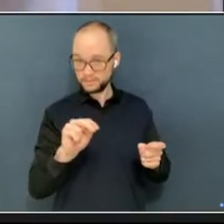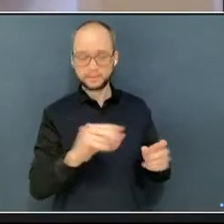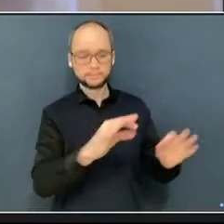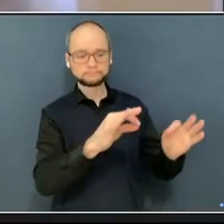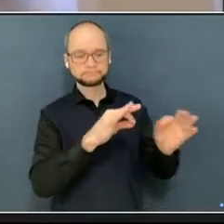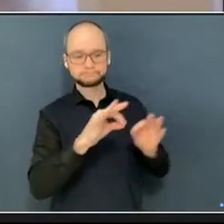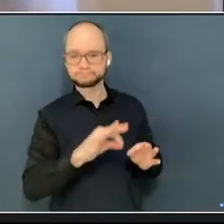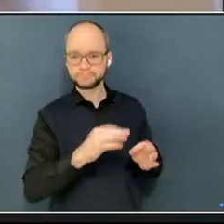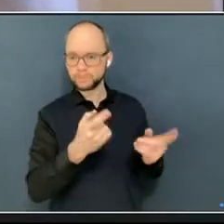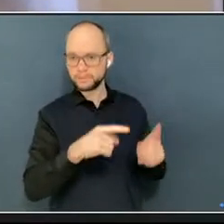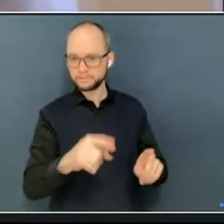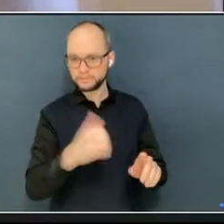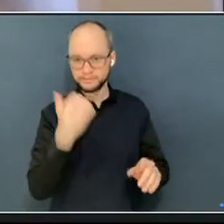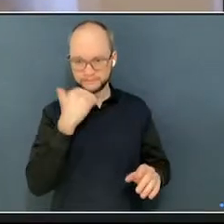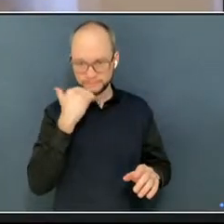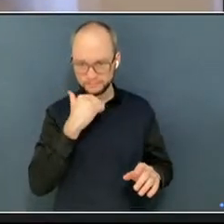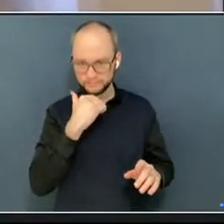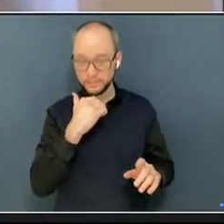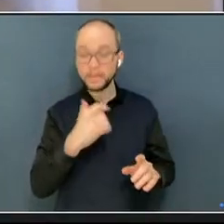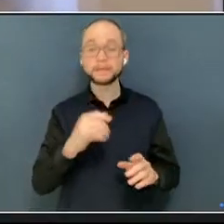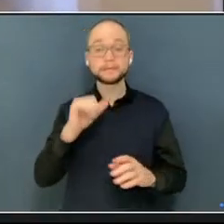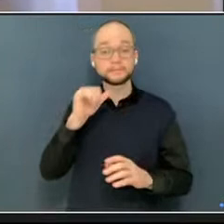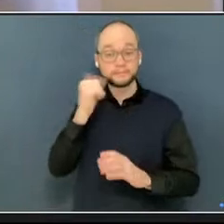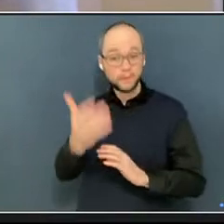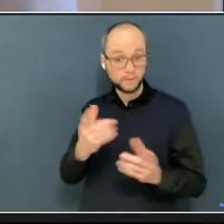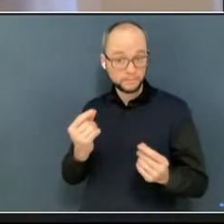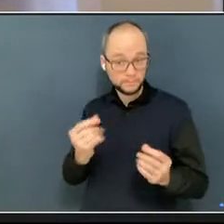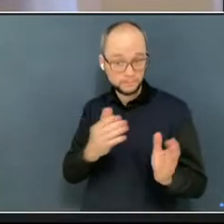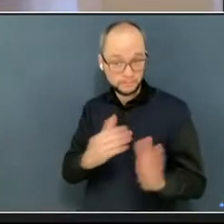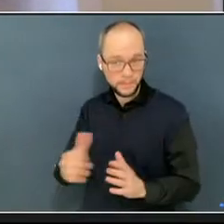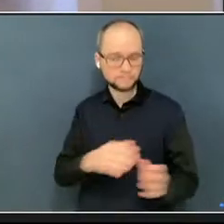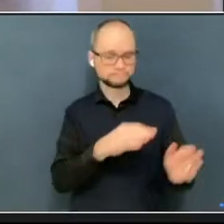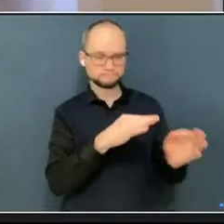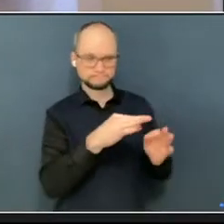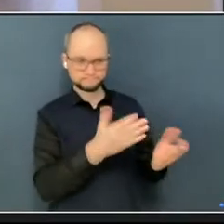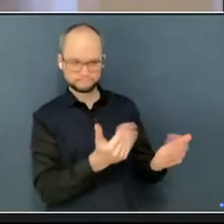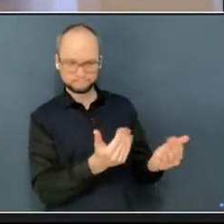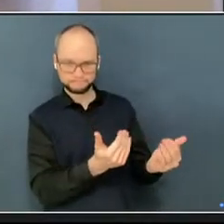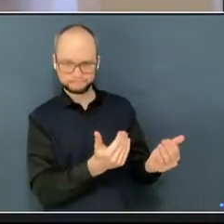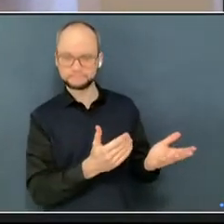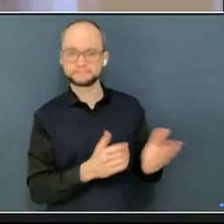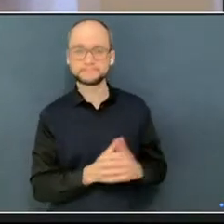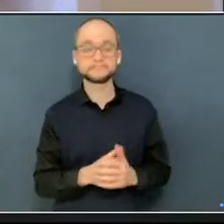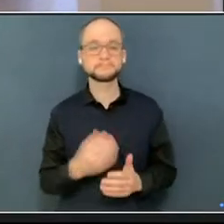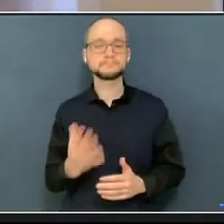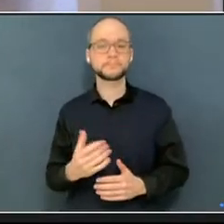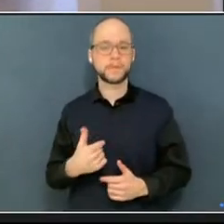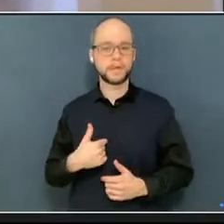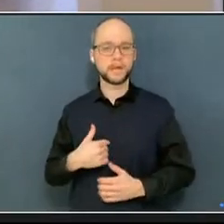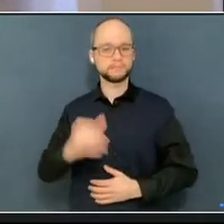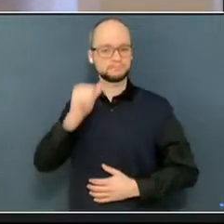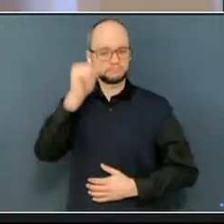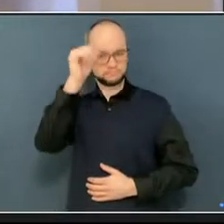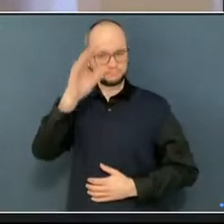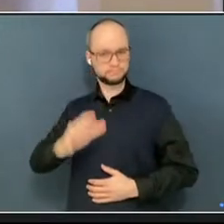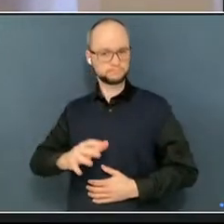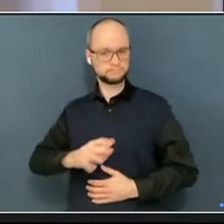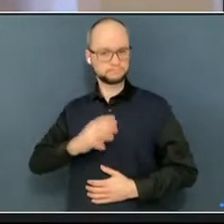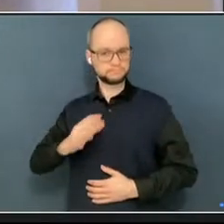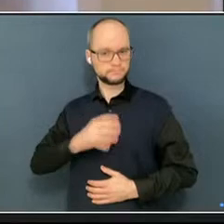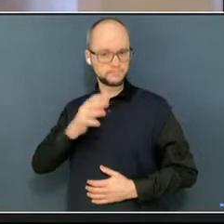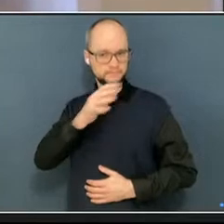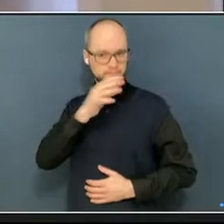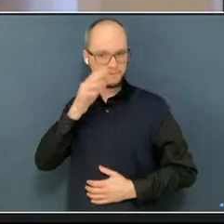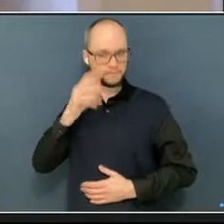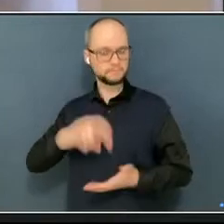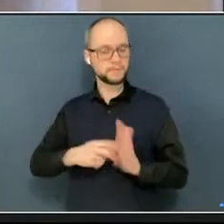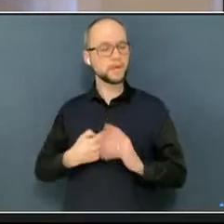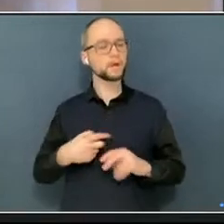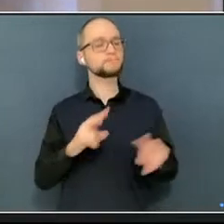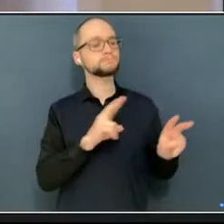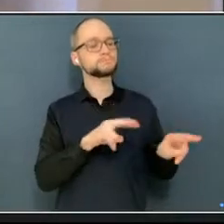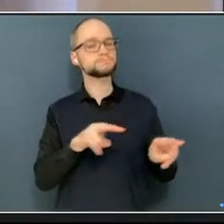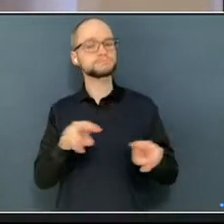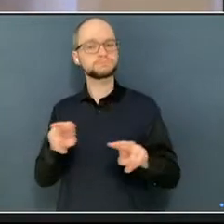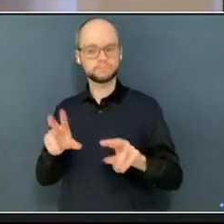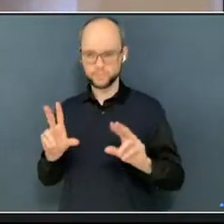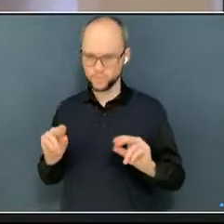supper. Now I am not a gentleman farmer. I work right alongside the men. And like Mr. Getz I get